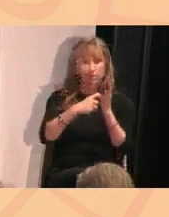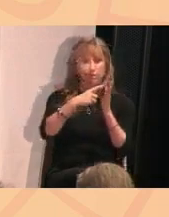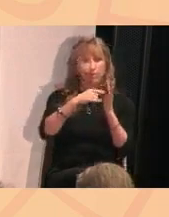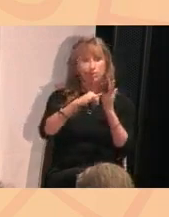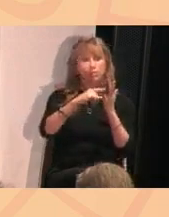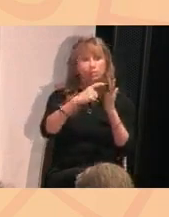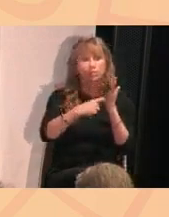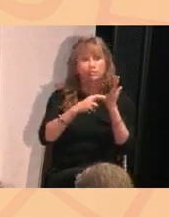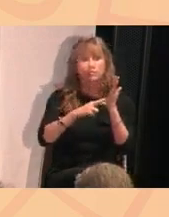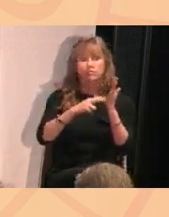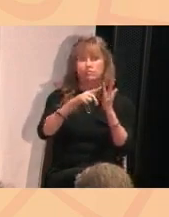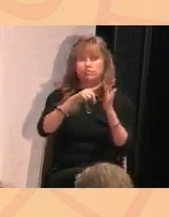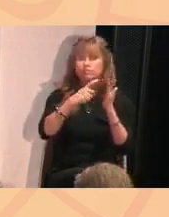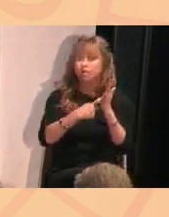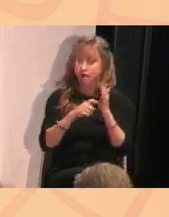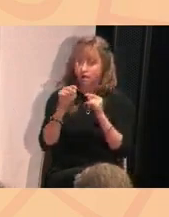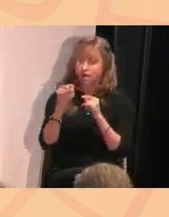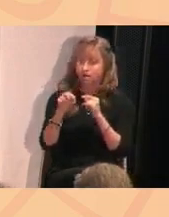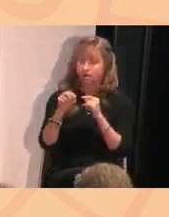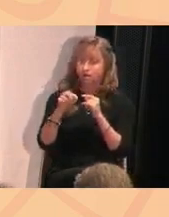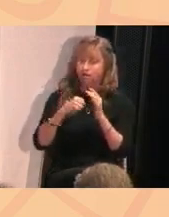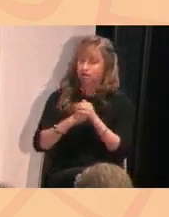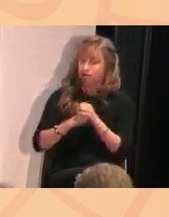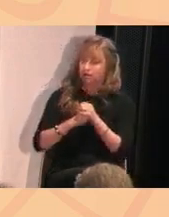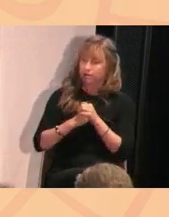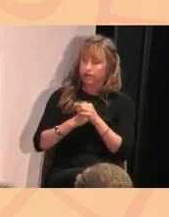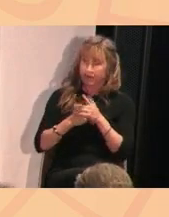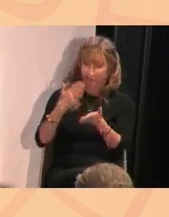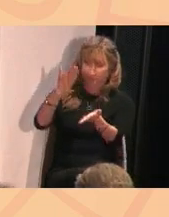So in Brisbane, there's this amazing space called the Reservoir.